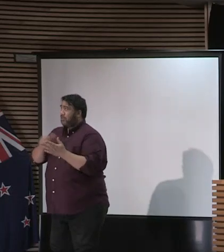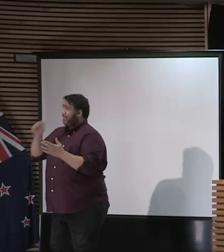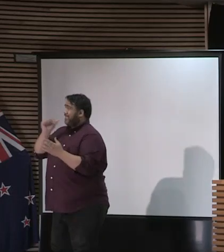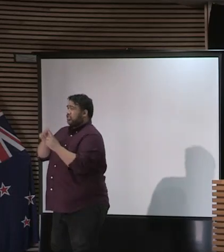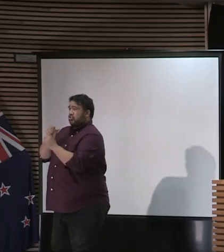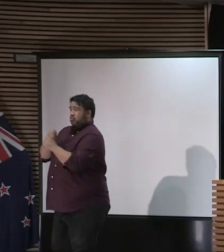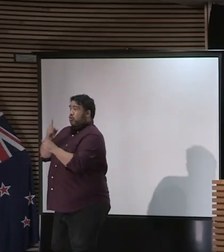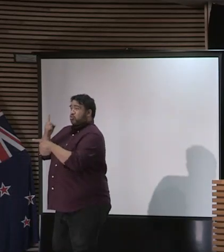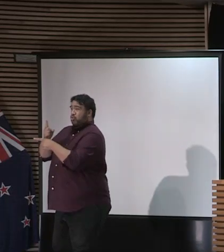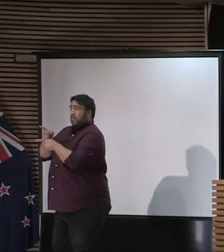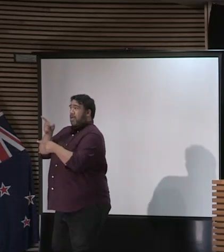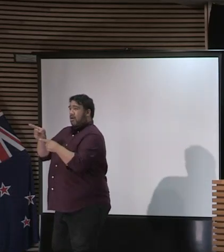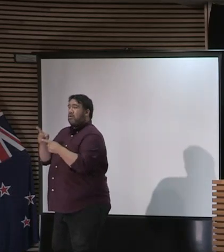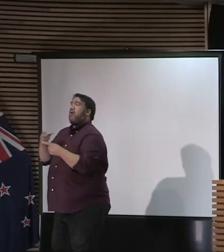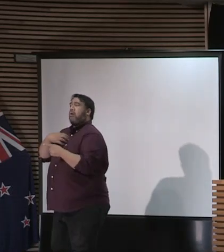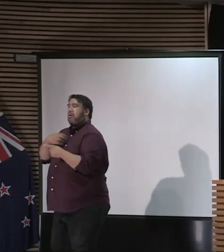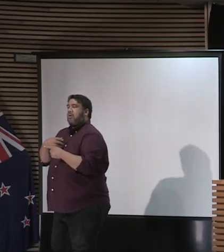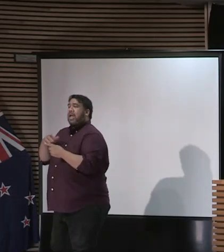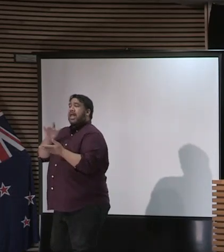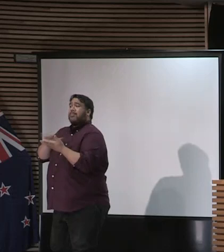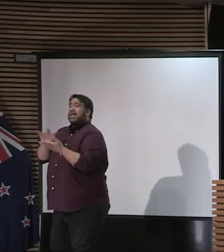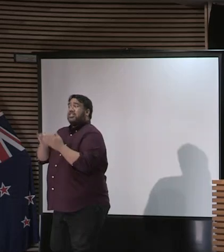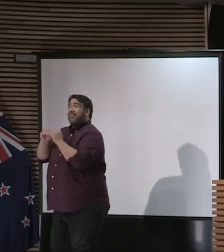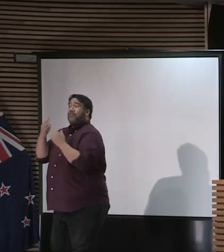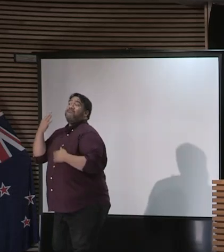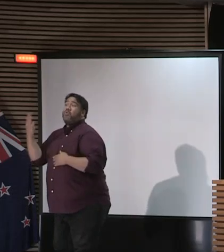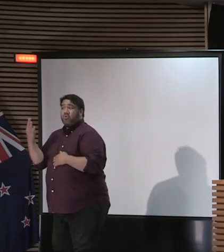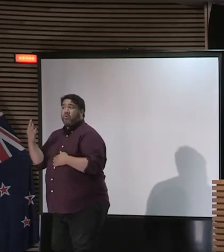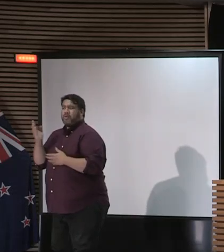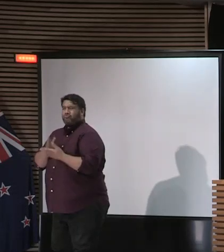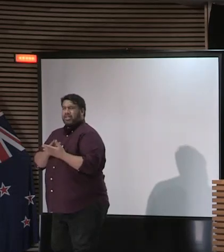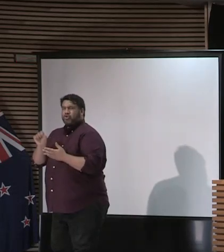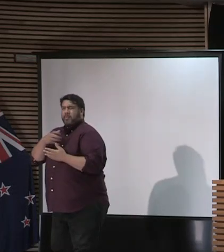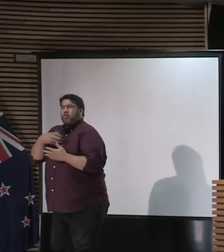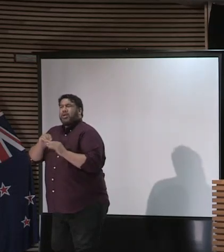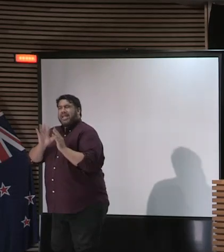Yesterday, Dr Ashley Bloomfield said that we had achieved the goal of elimination. Obviously what he